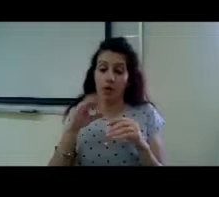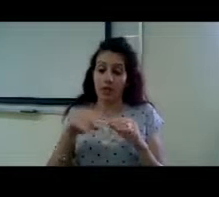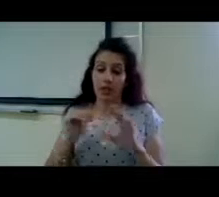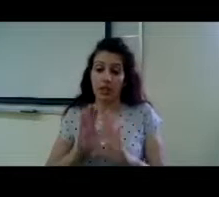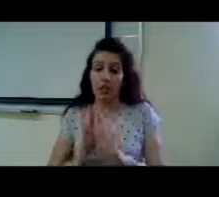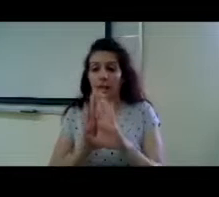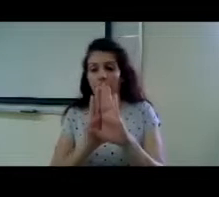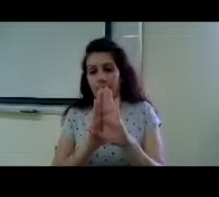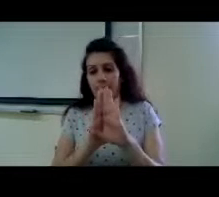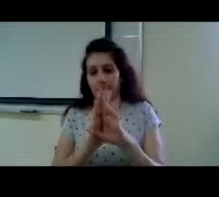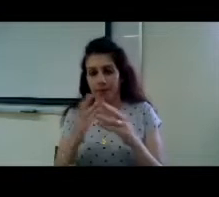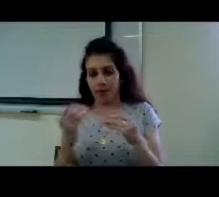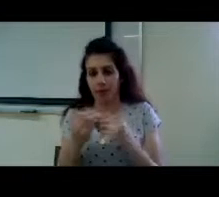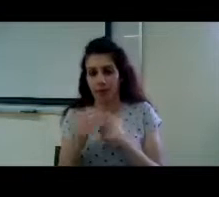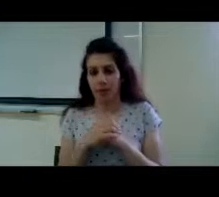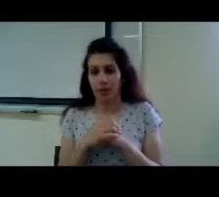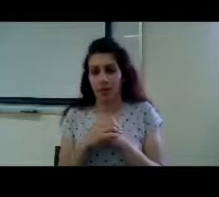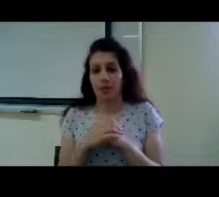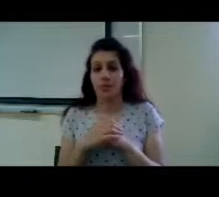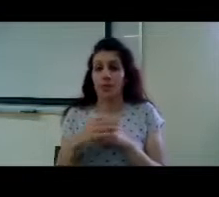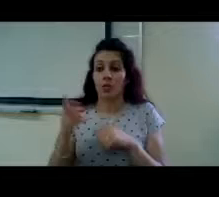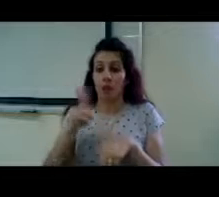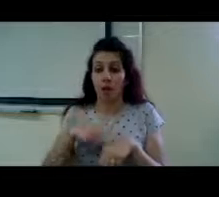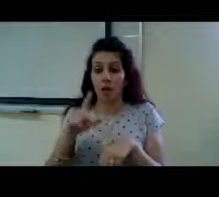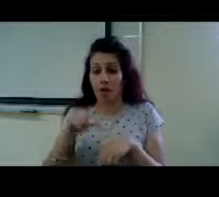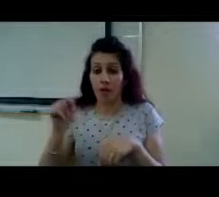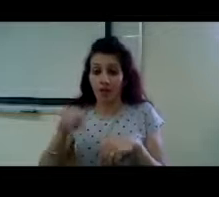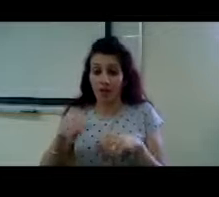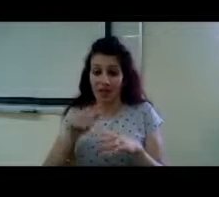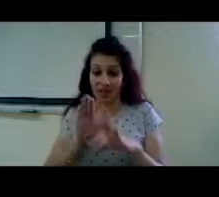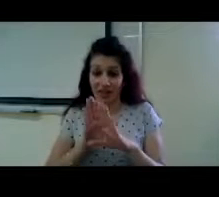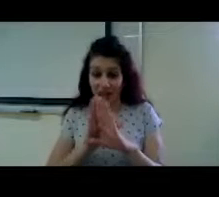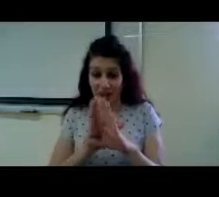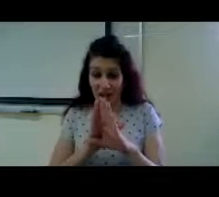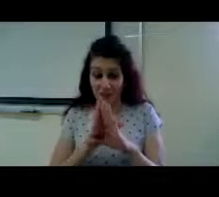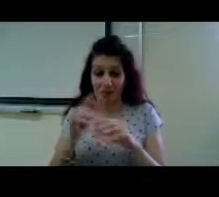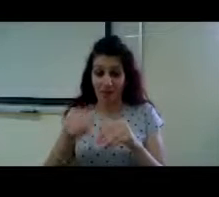program is something that is going to be part of us and isn't this an opportunity